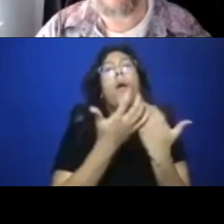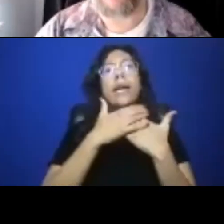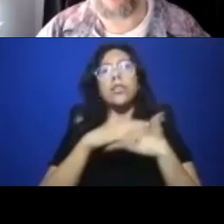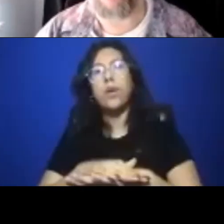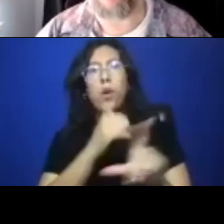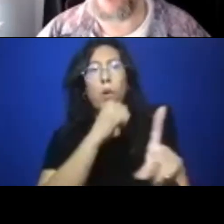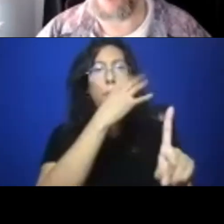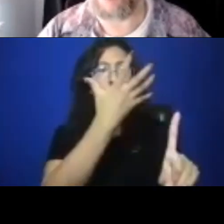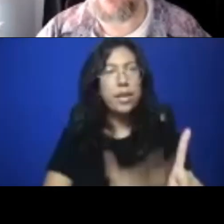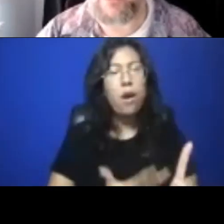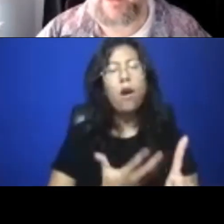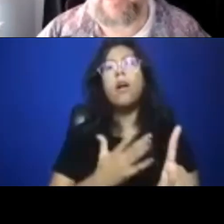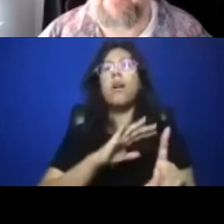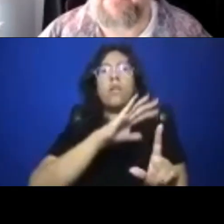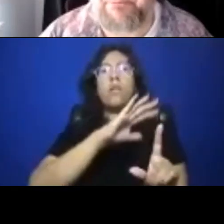into their wholeness right now.